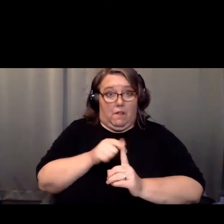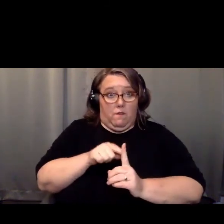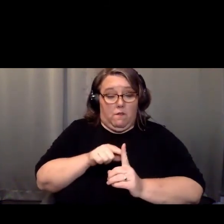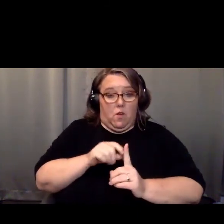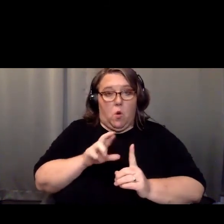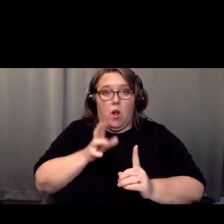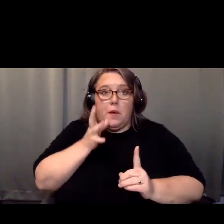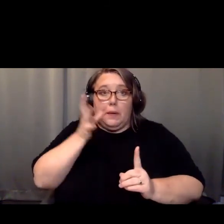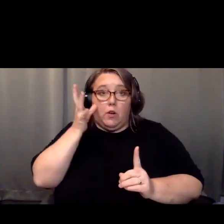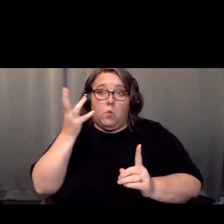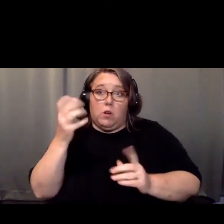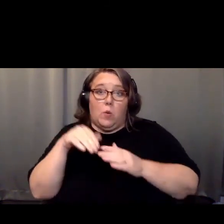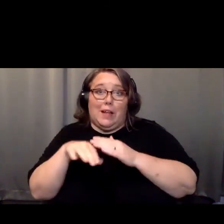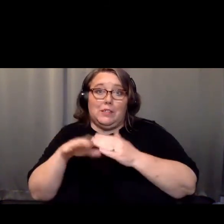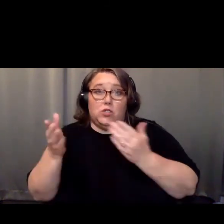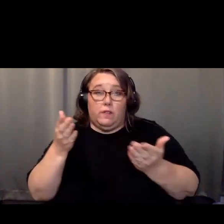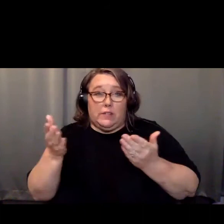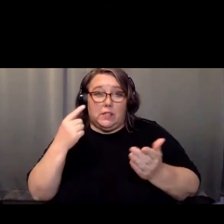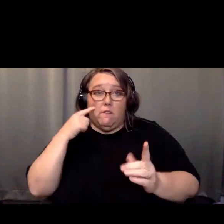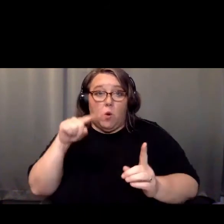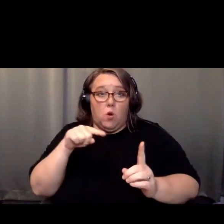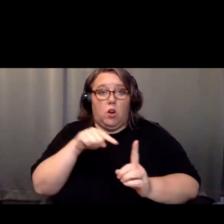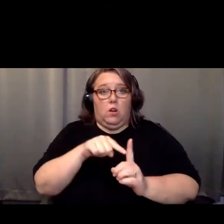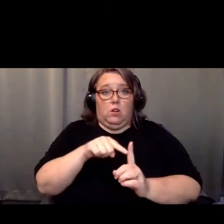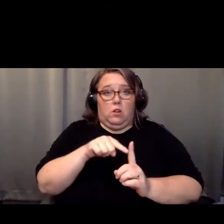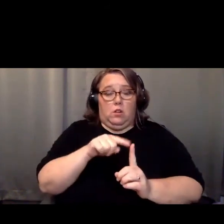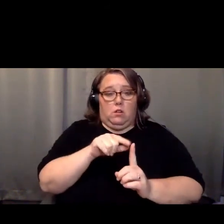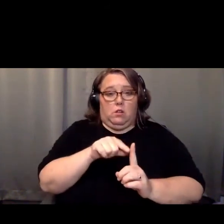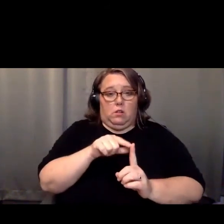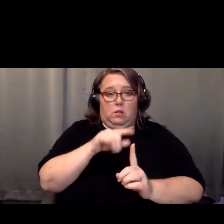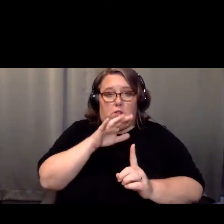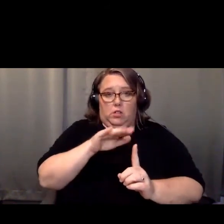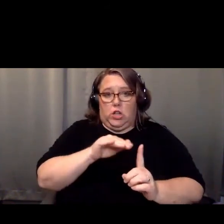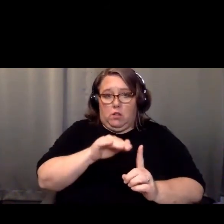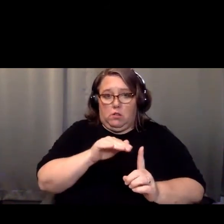that wants to access those services on behalf of their child, the sooner, the better.